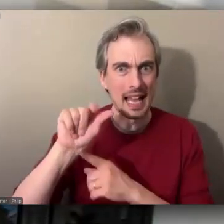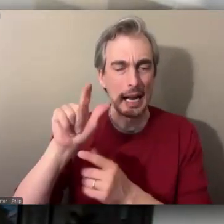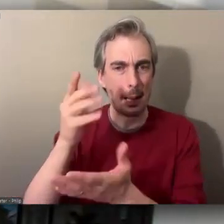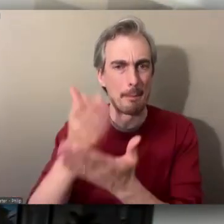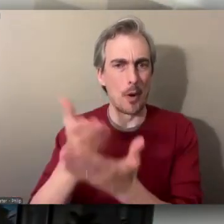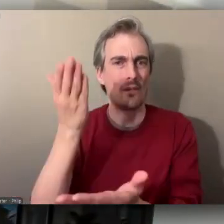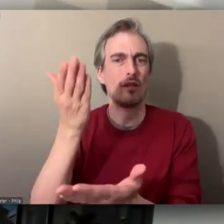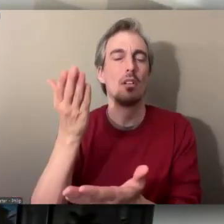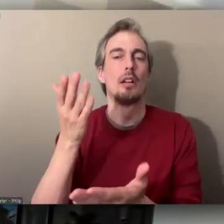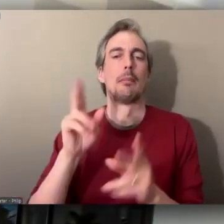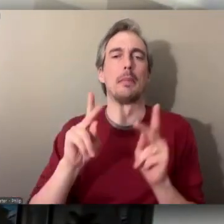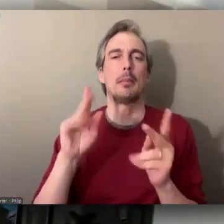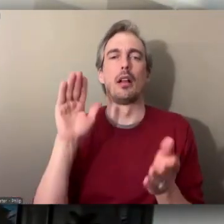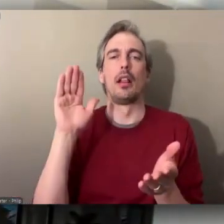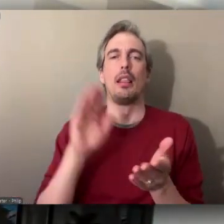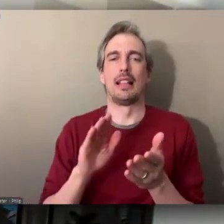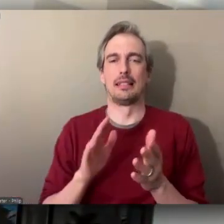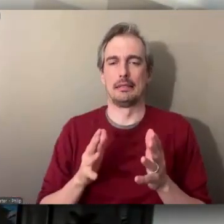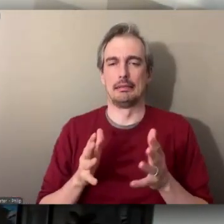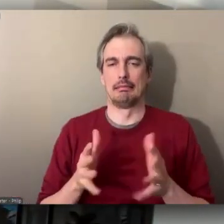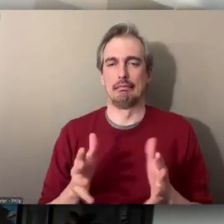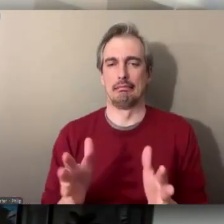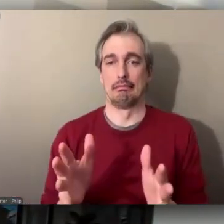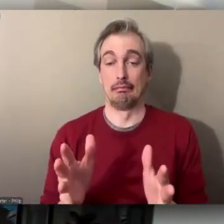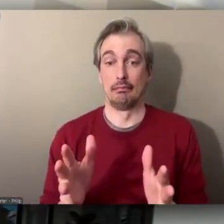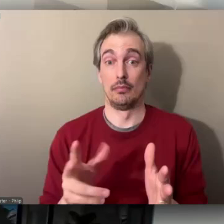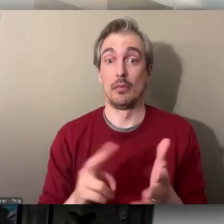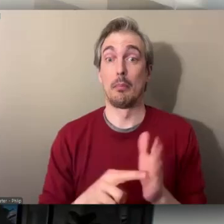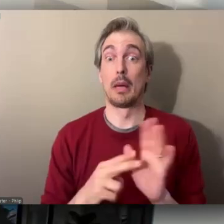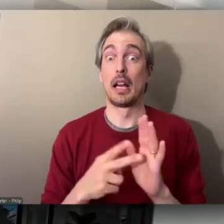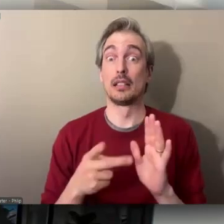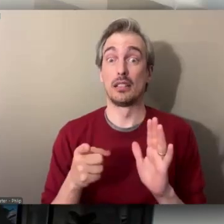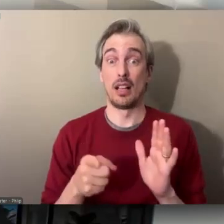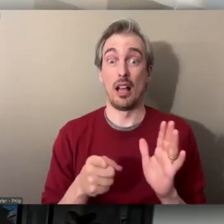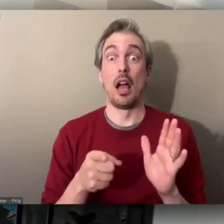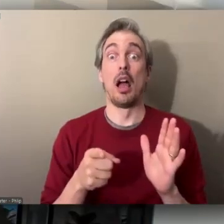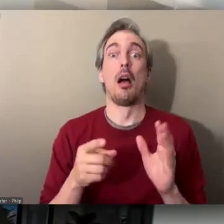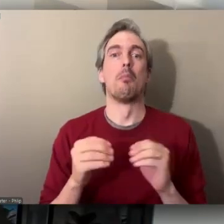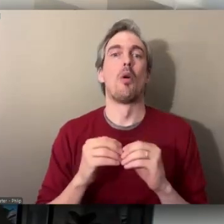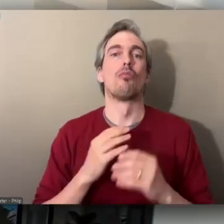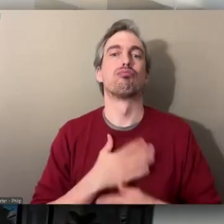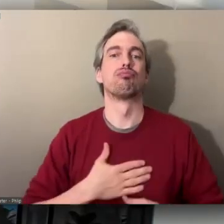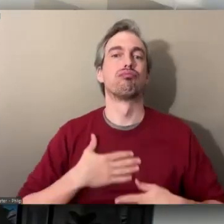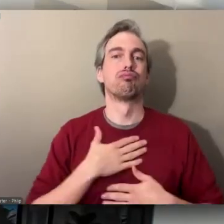in a position to enjoy whatever you're giving them. Inside your building. More. And then they